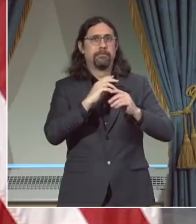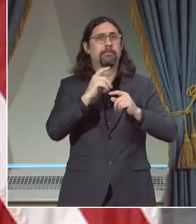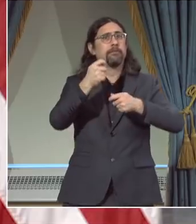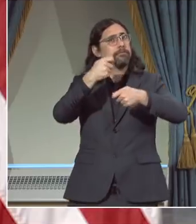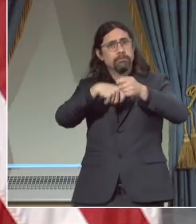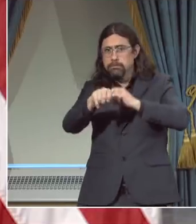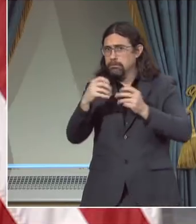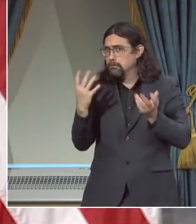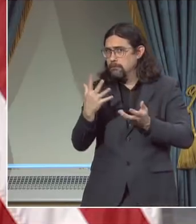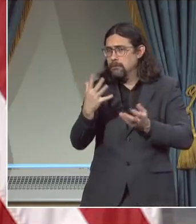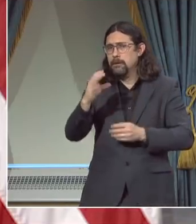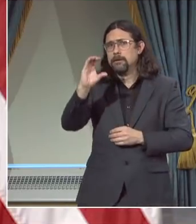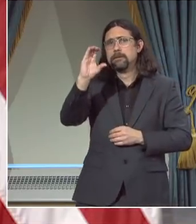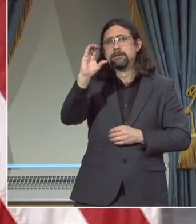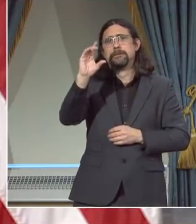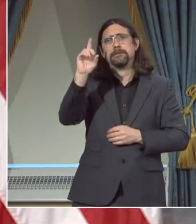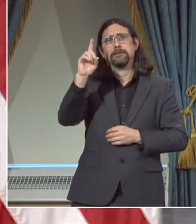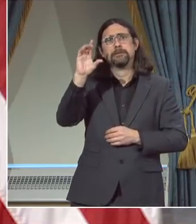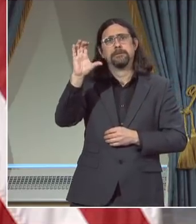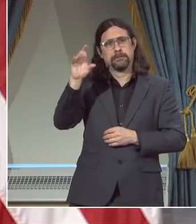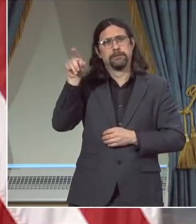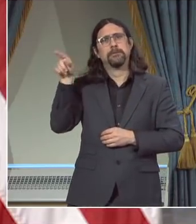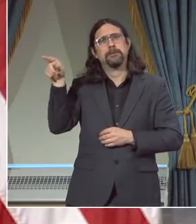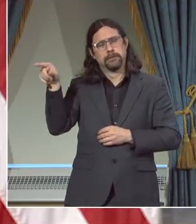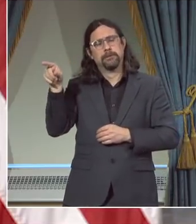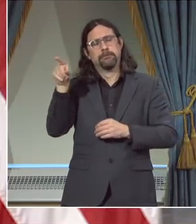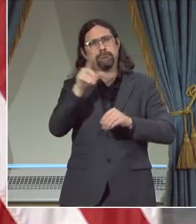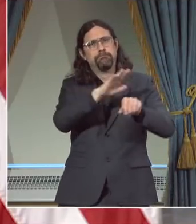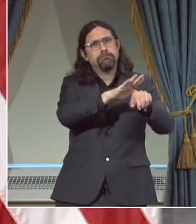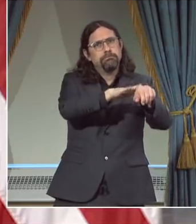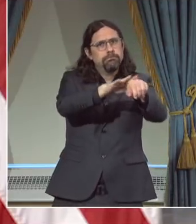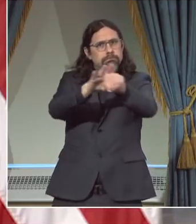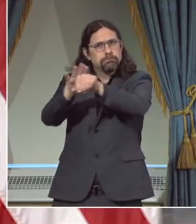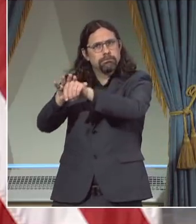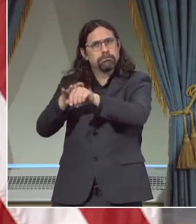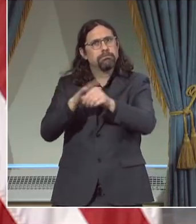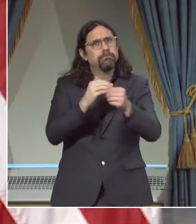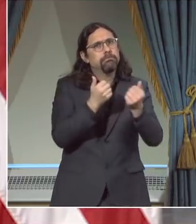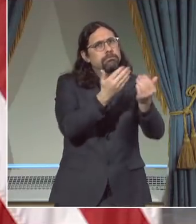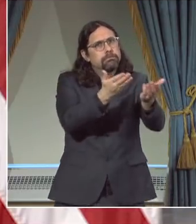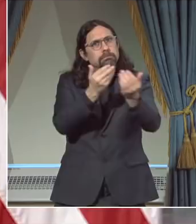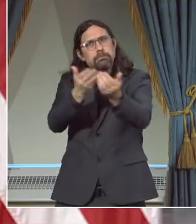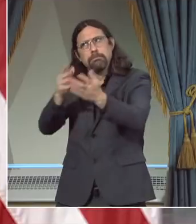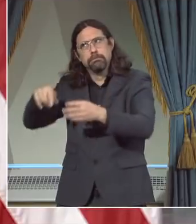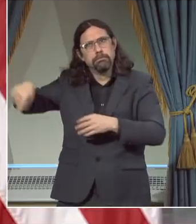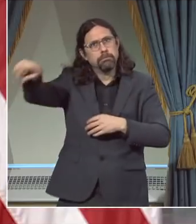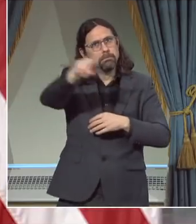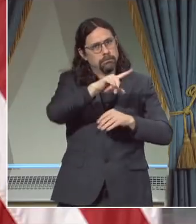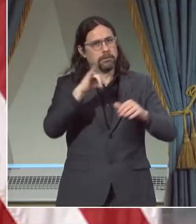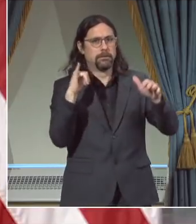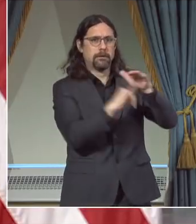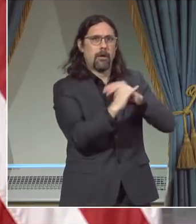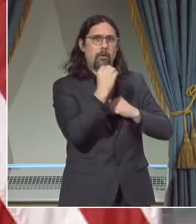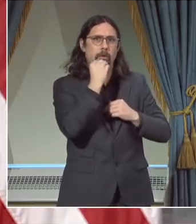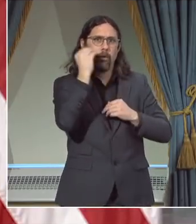WITHH WAT WE'VE BEEN SAYING AND DOING IN THE CITY AND STATE ALREADY WHICH IS TELLING PPEOLETO STAY